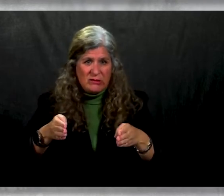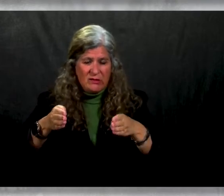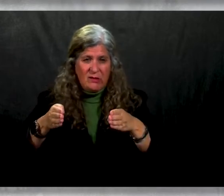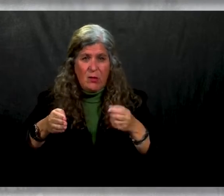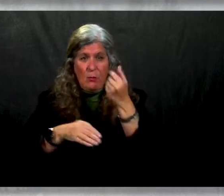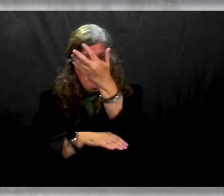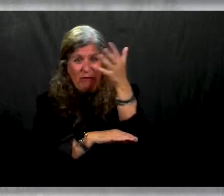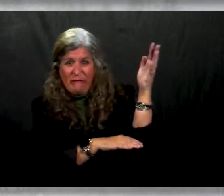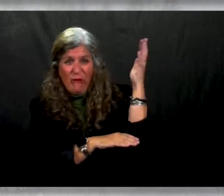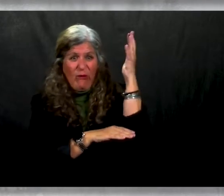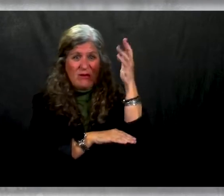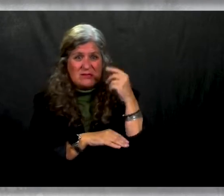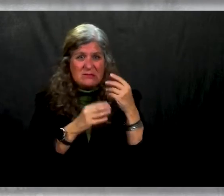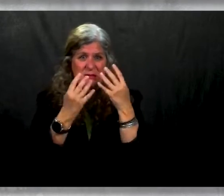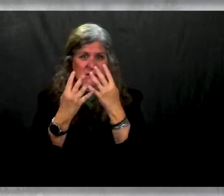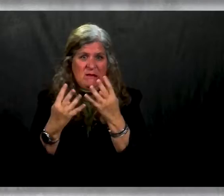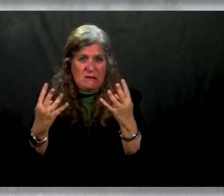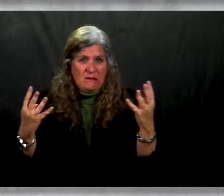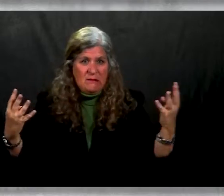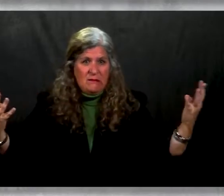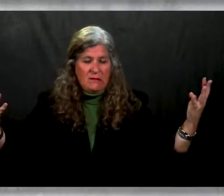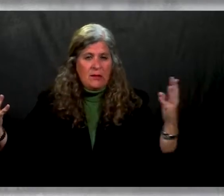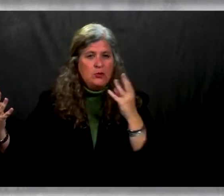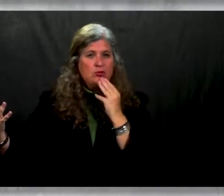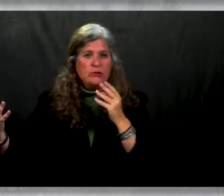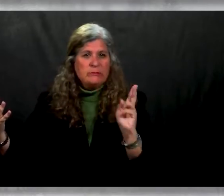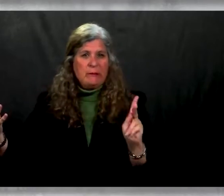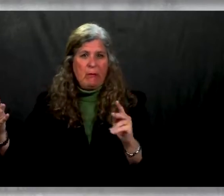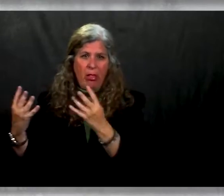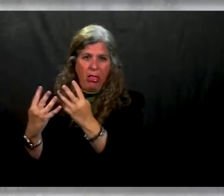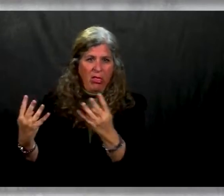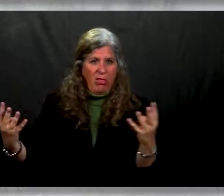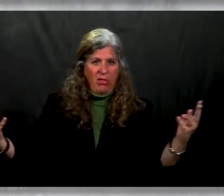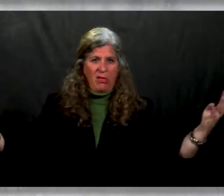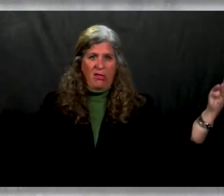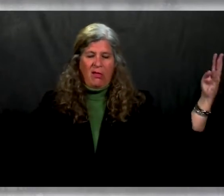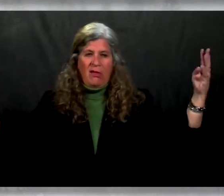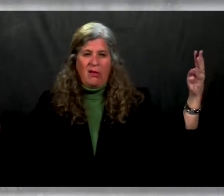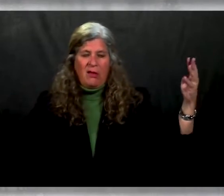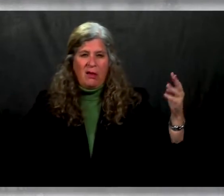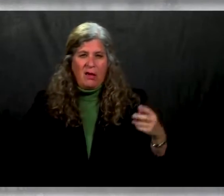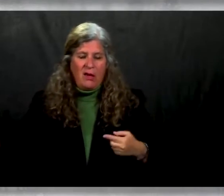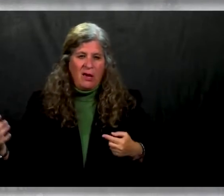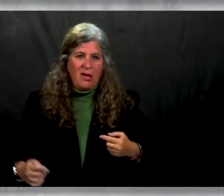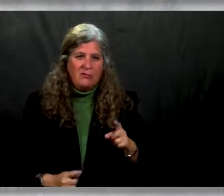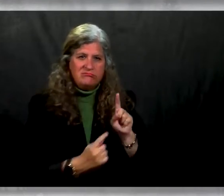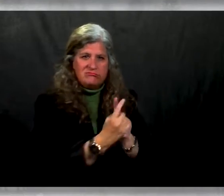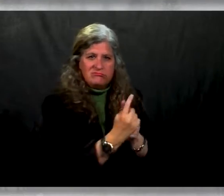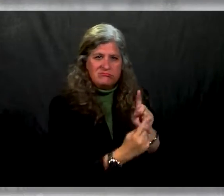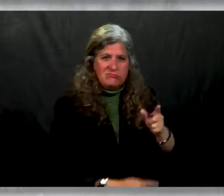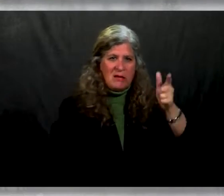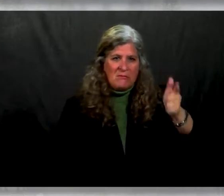like the one that we're standing next to here today and paired off one victim with one shooter